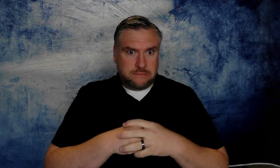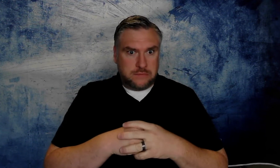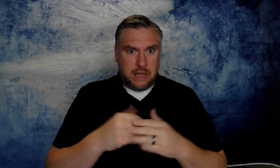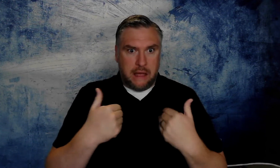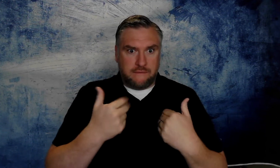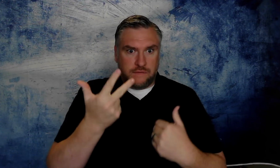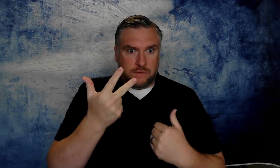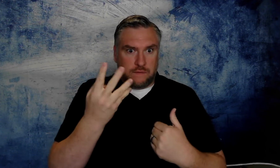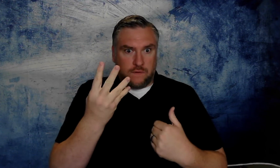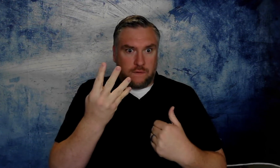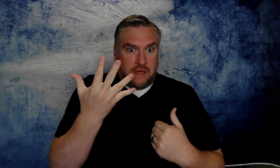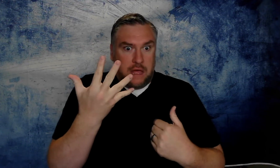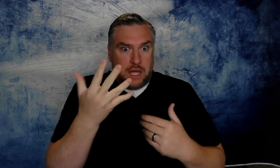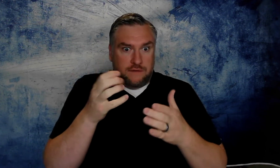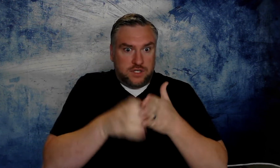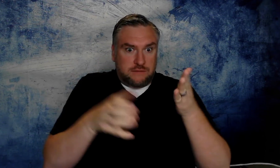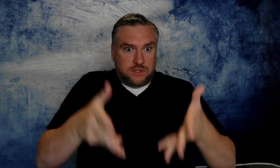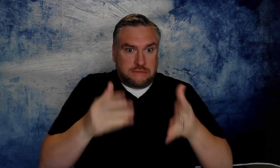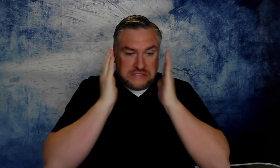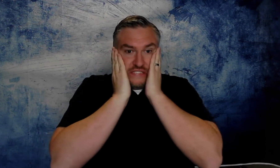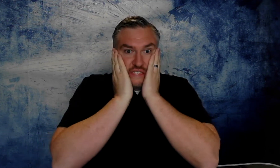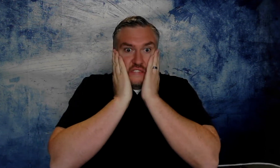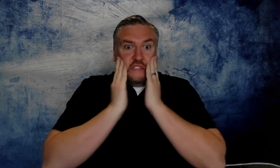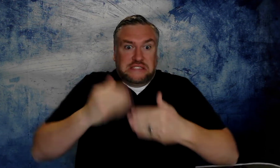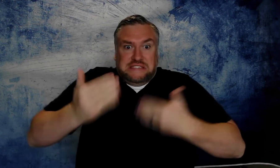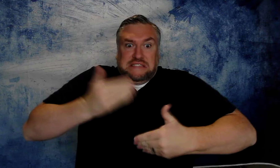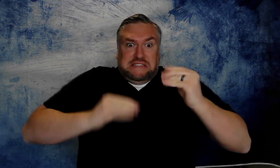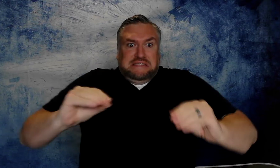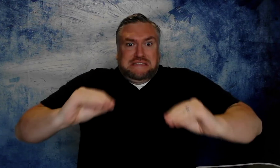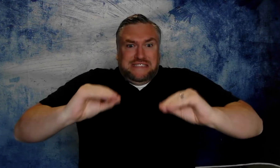And so May becomes, instead of one two chapters, three, four, five chapters